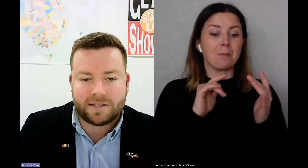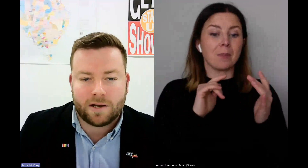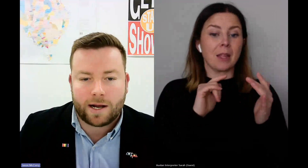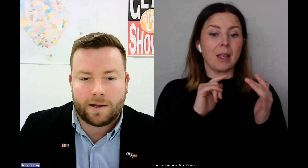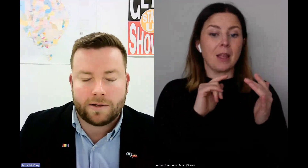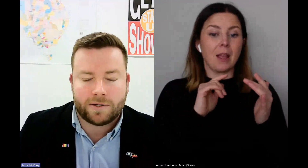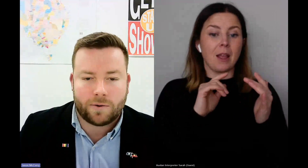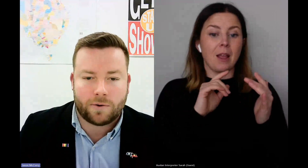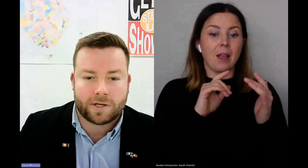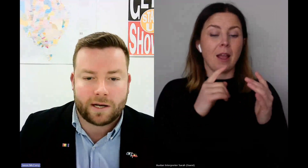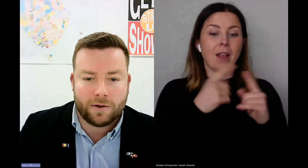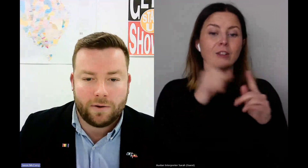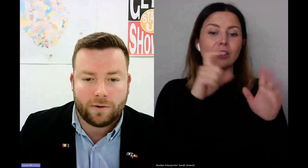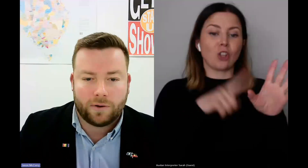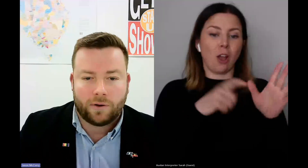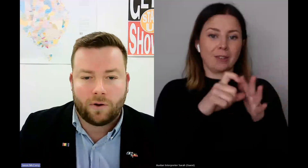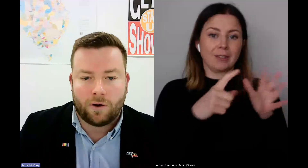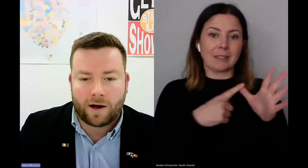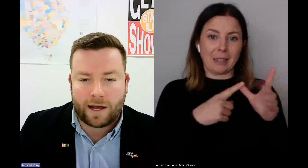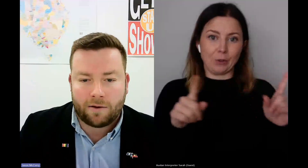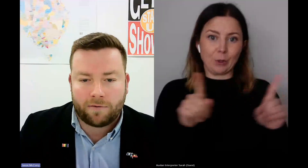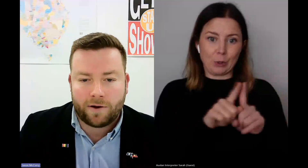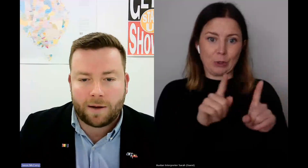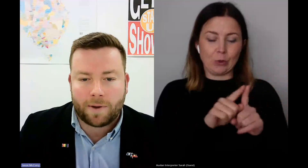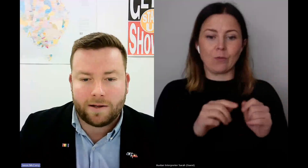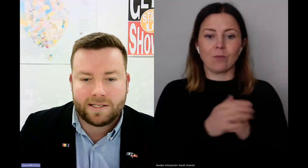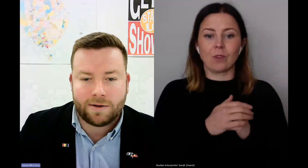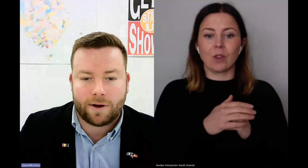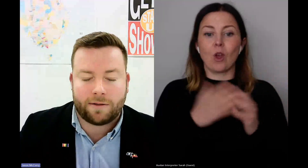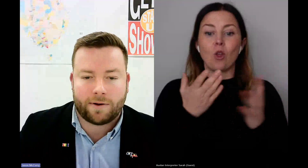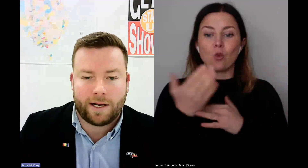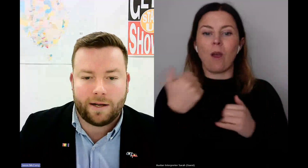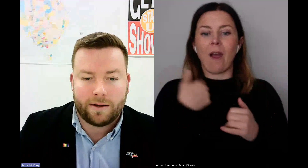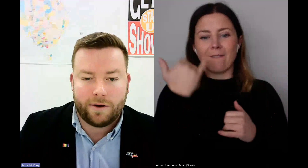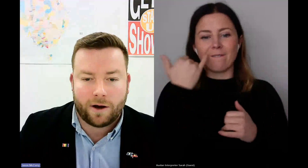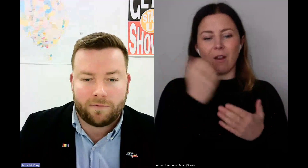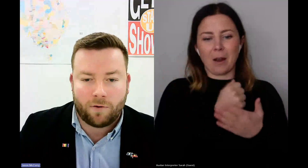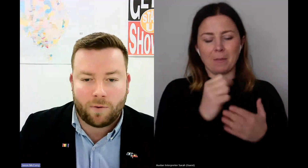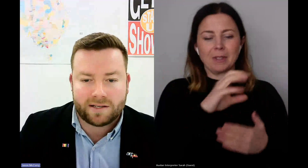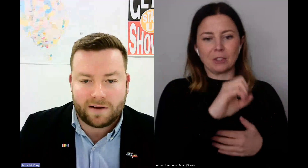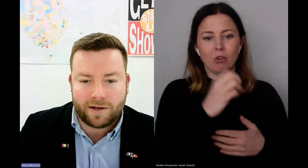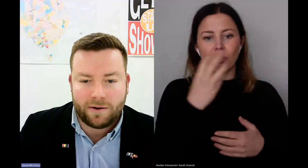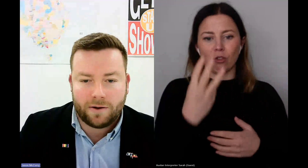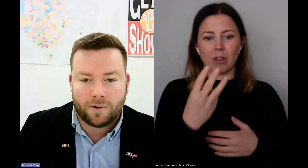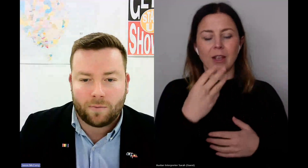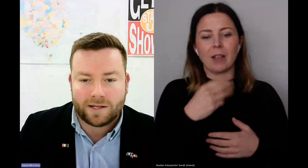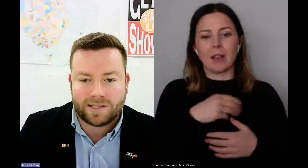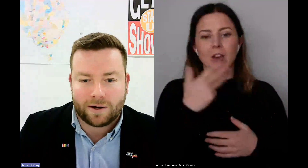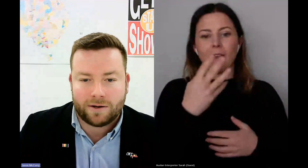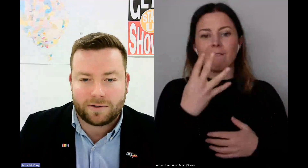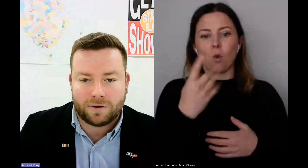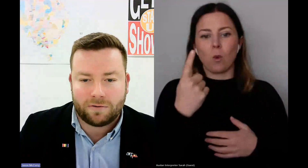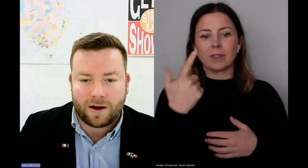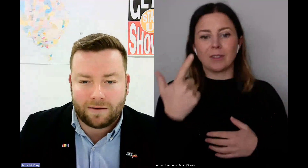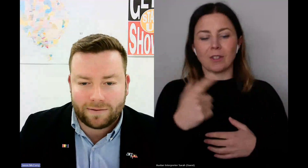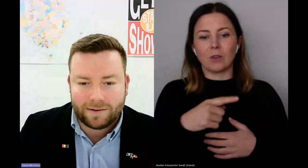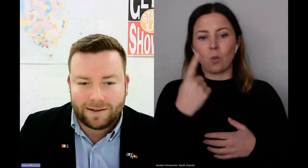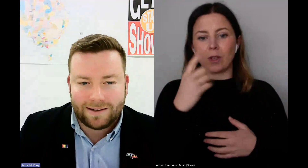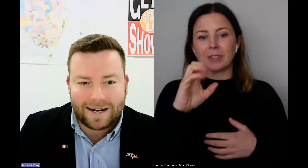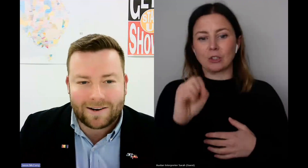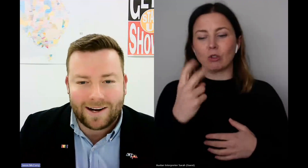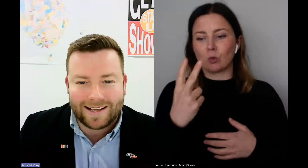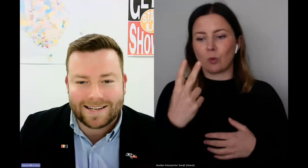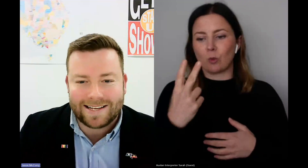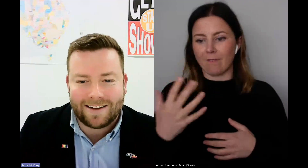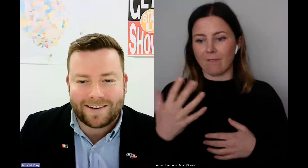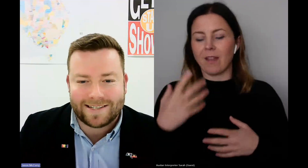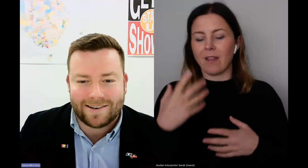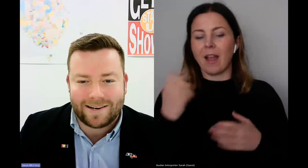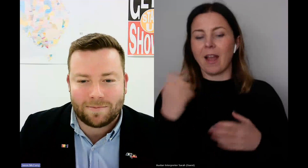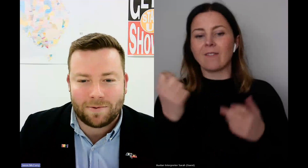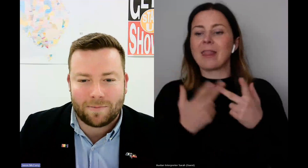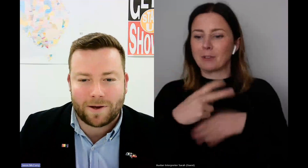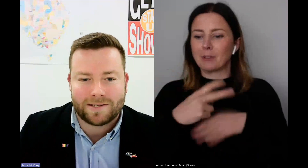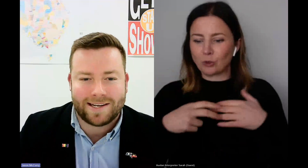or via our phone number 03 9417 1025 and I'll kindly ask David and Sonia to pop those